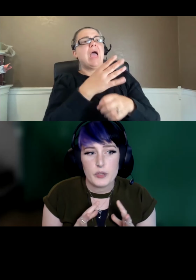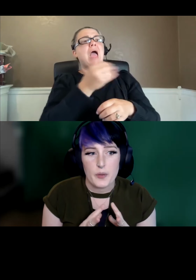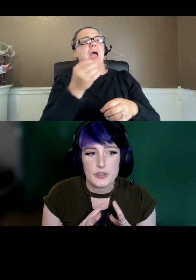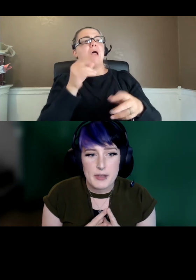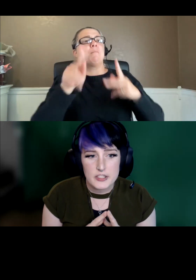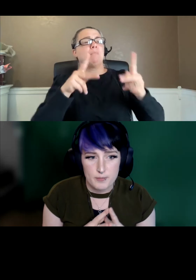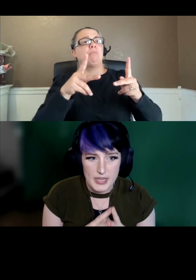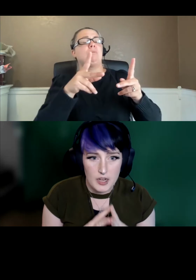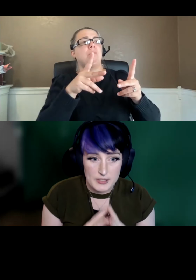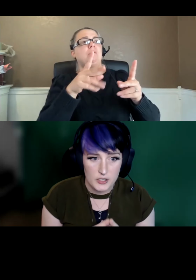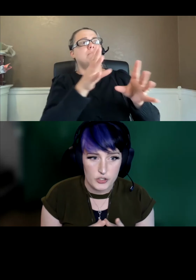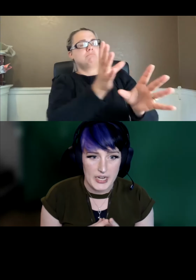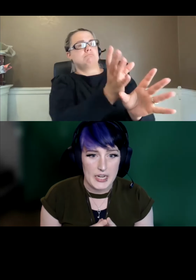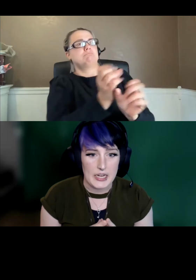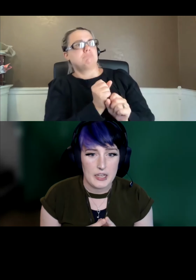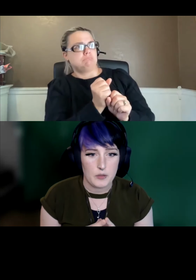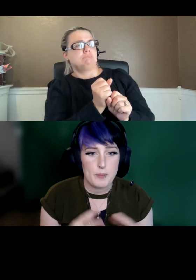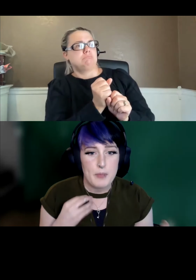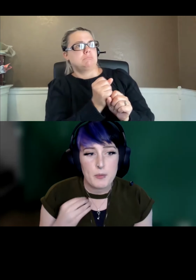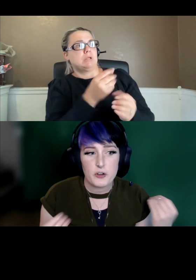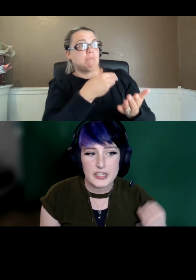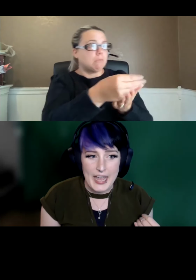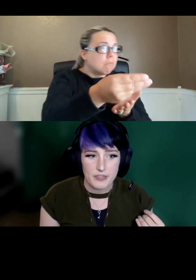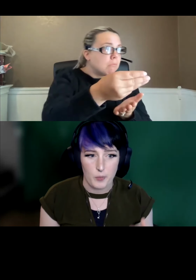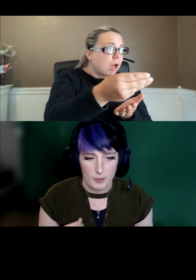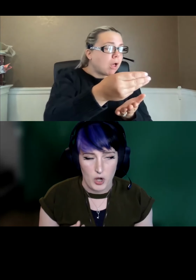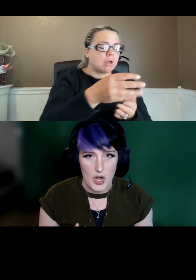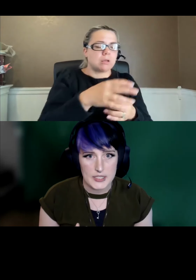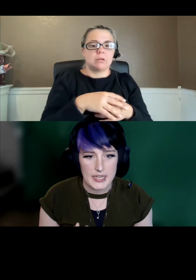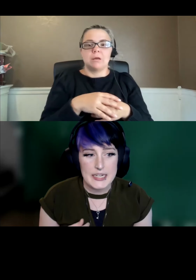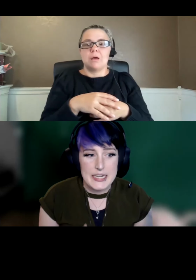you know, it's a biggest, big misunderstanding, like we, people forget that we're a product and it